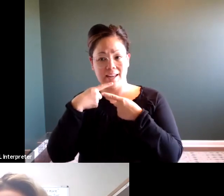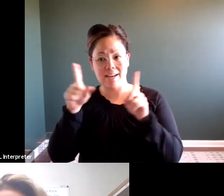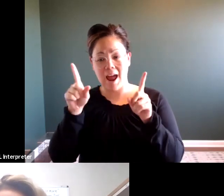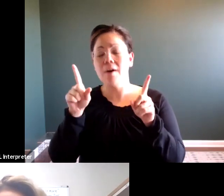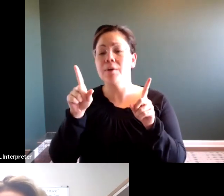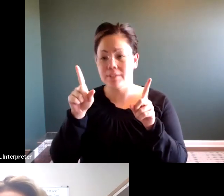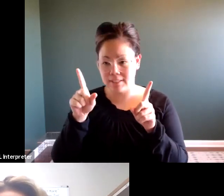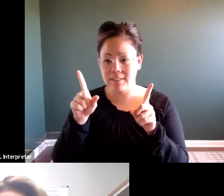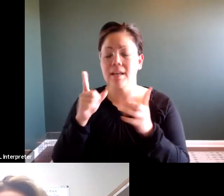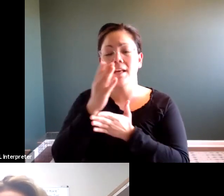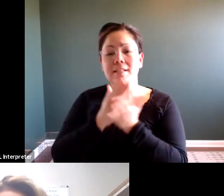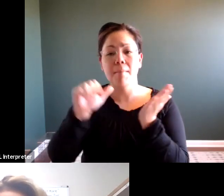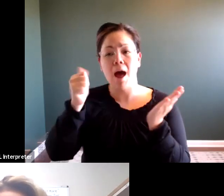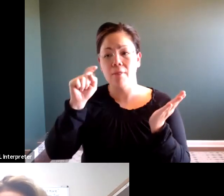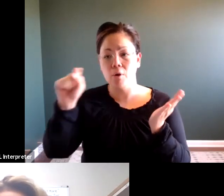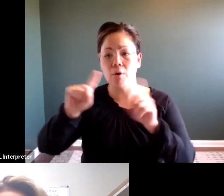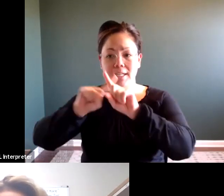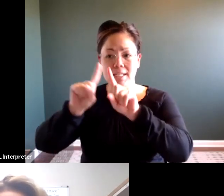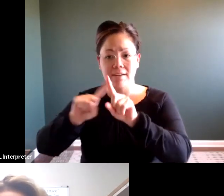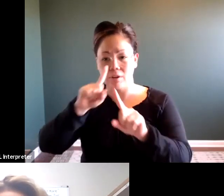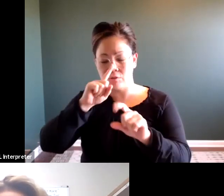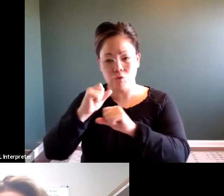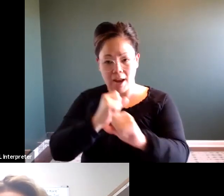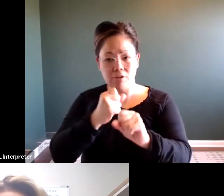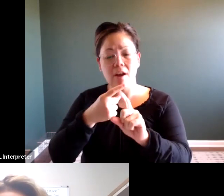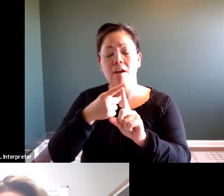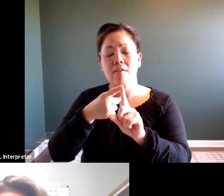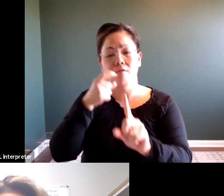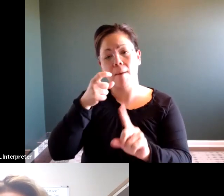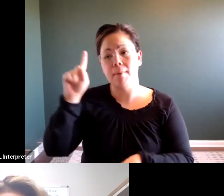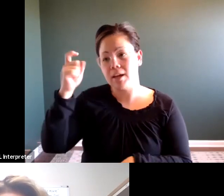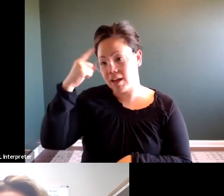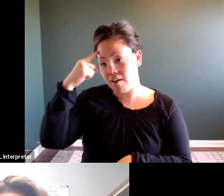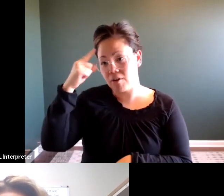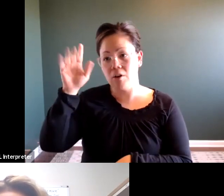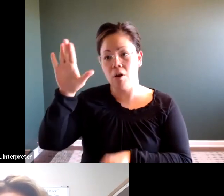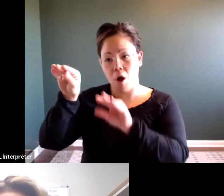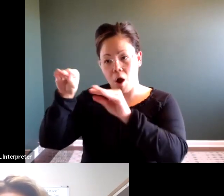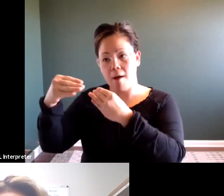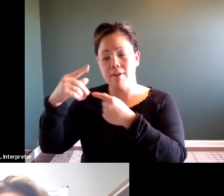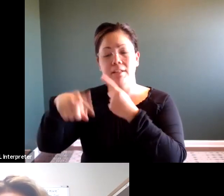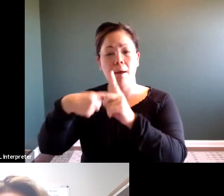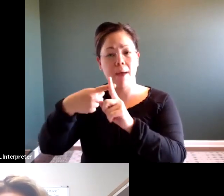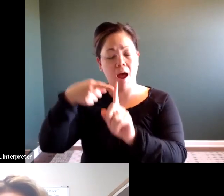some other strategies from the governor's office about COVID-19 and I'm happy to have with us today